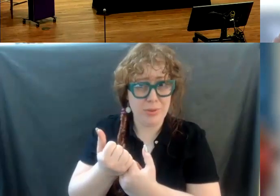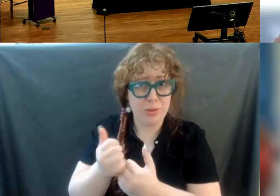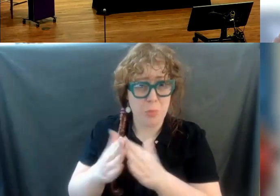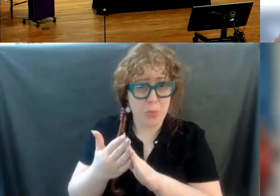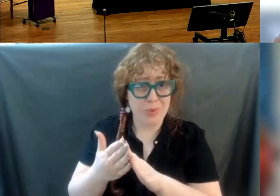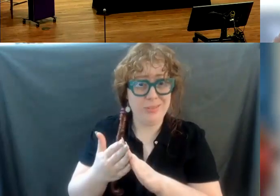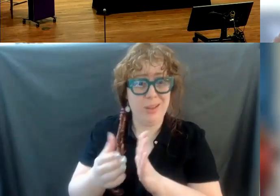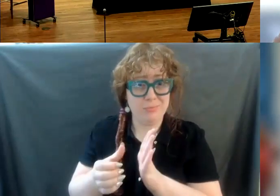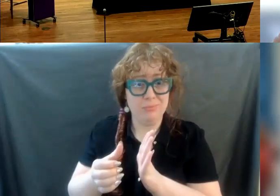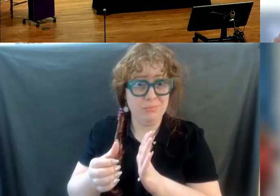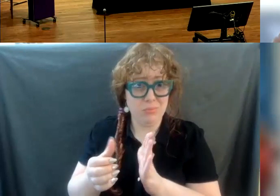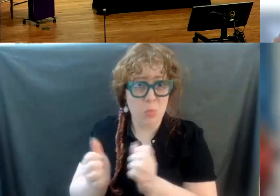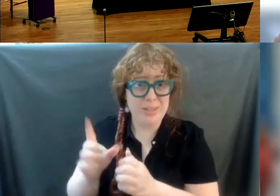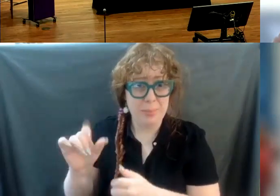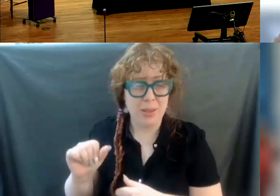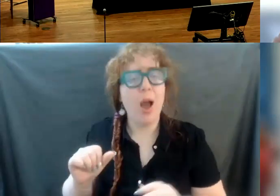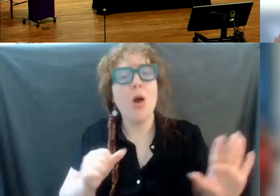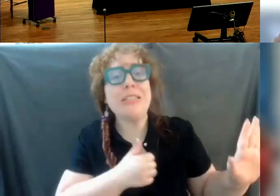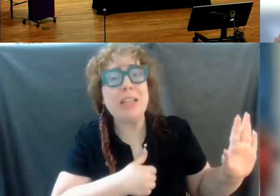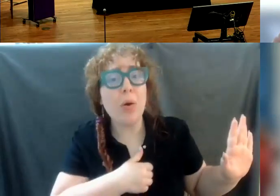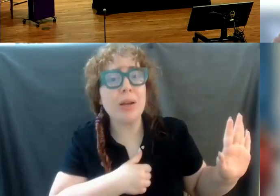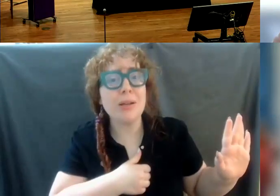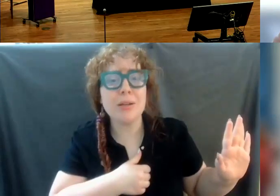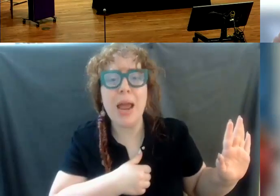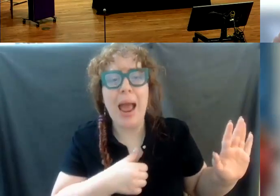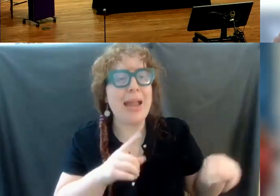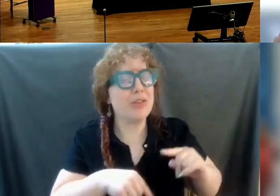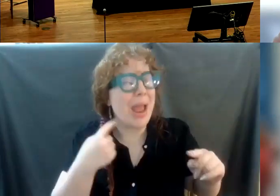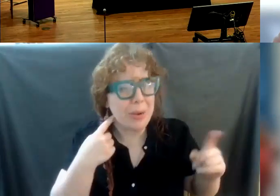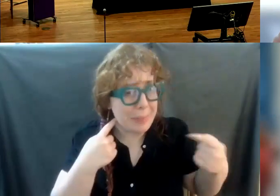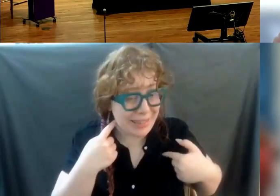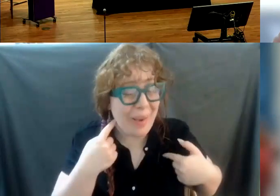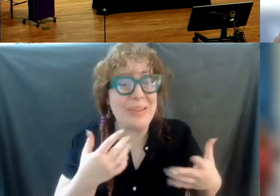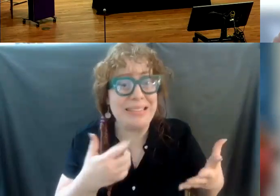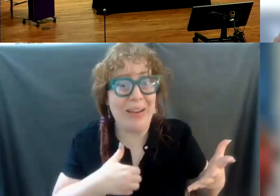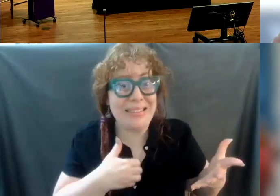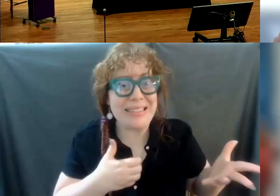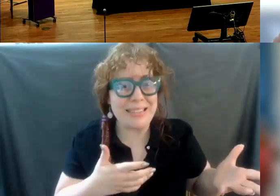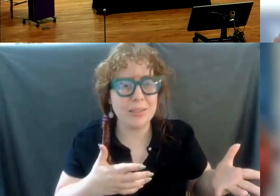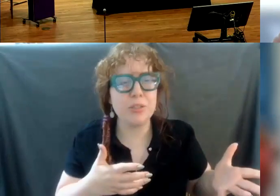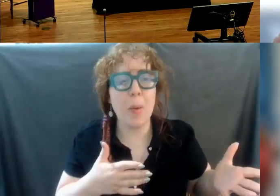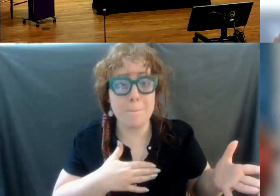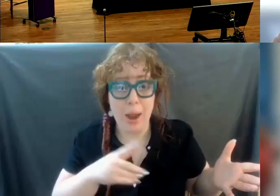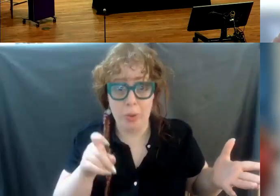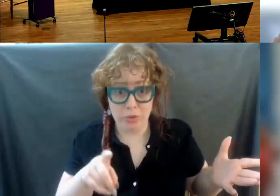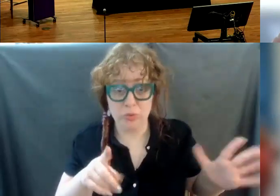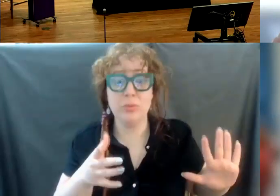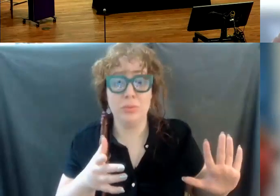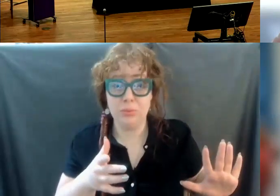and how can they be more? Yes. Oh, sorry, sorry about my volume. Yeah. The question was,